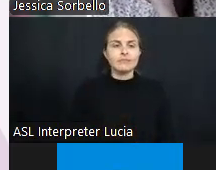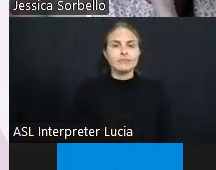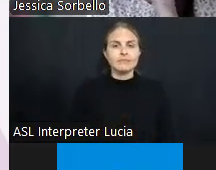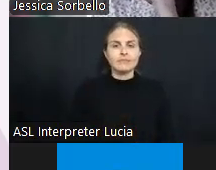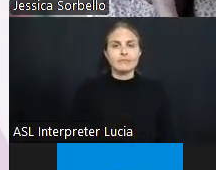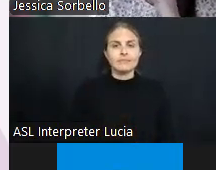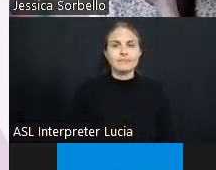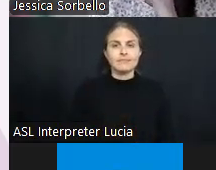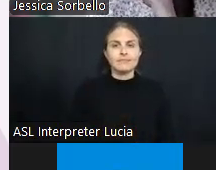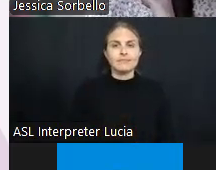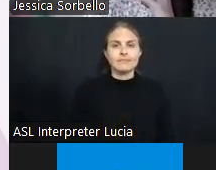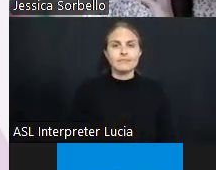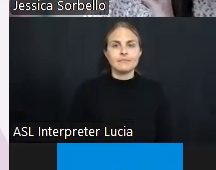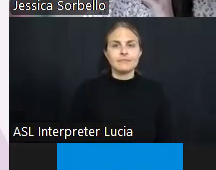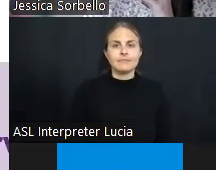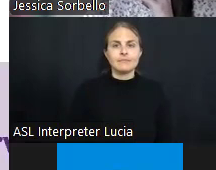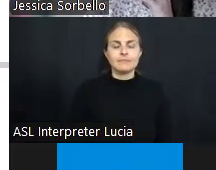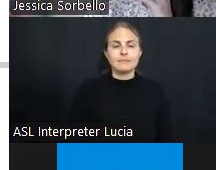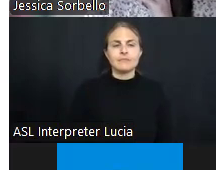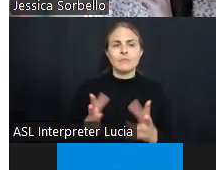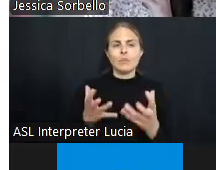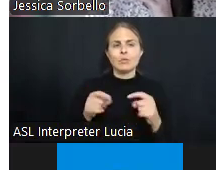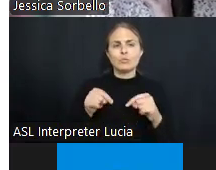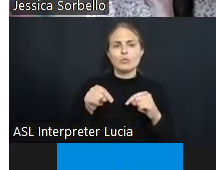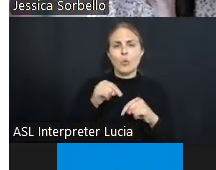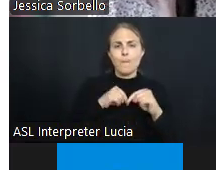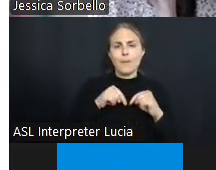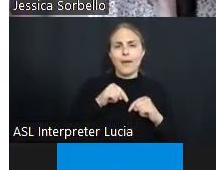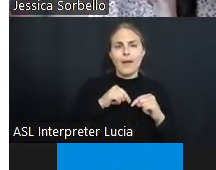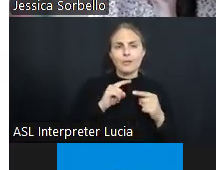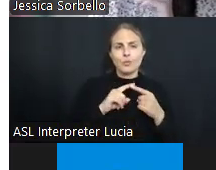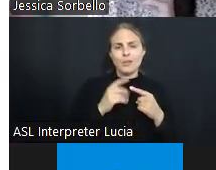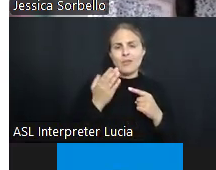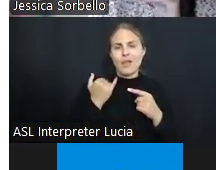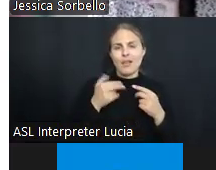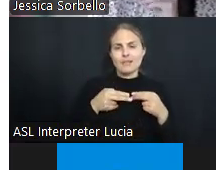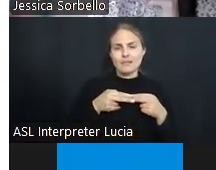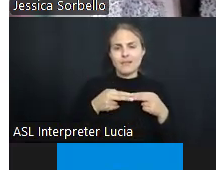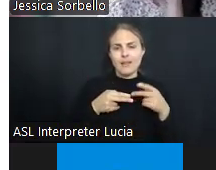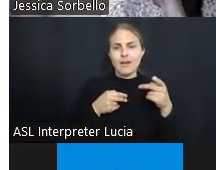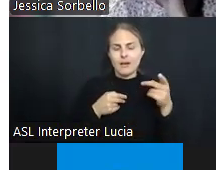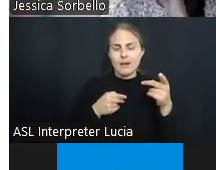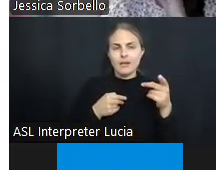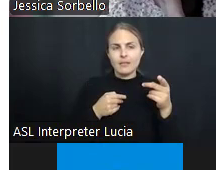just taking a look at some of these bullet points on the screen is a lot of just those kind of